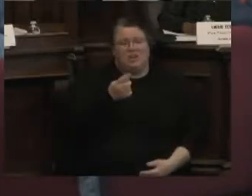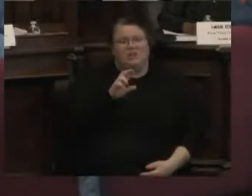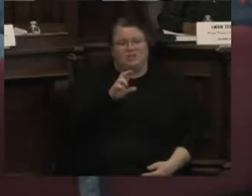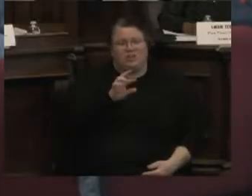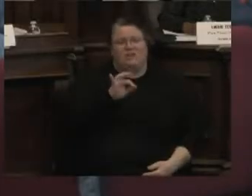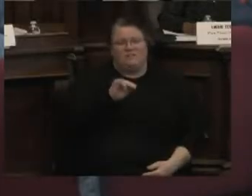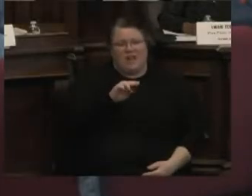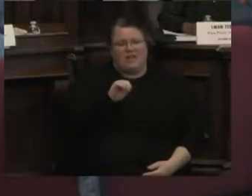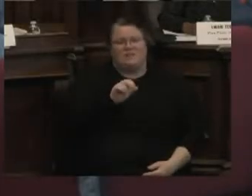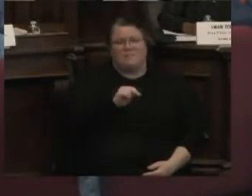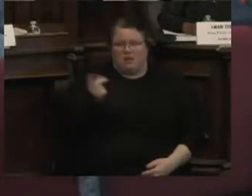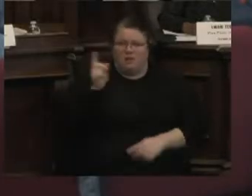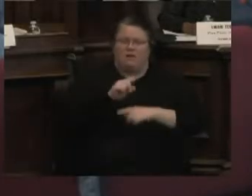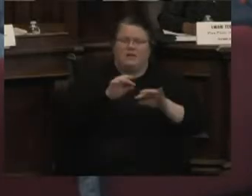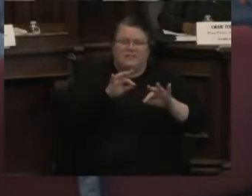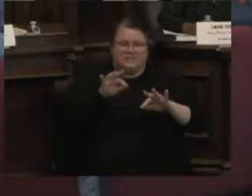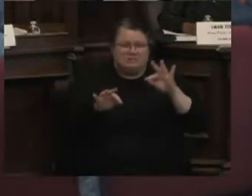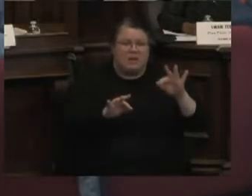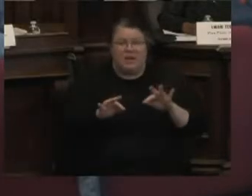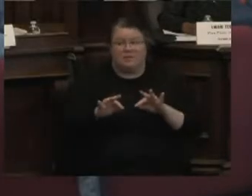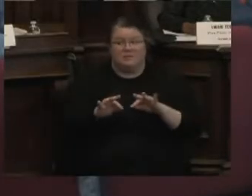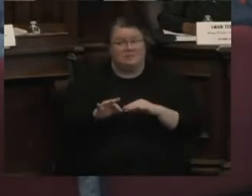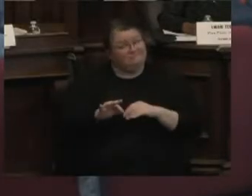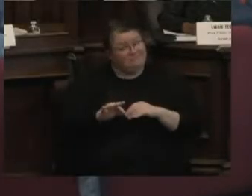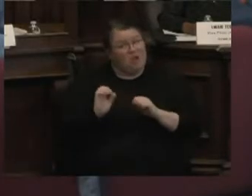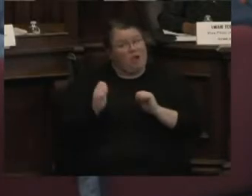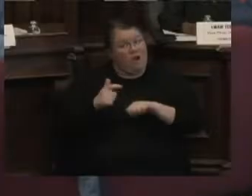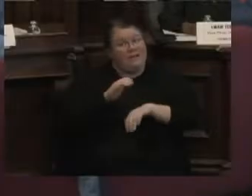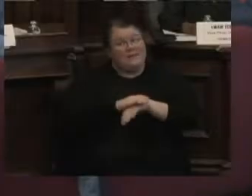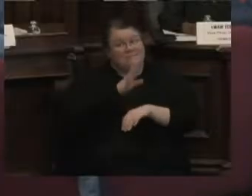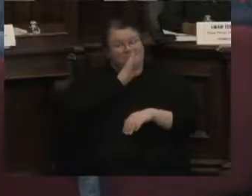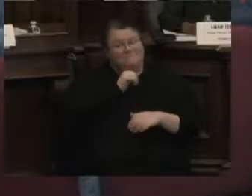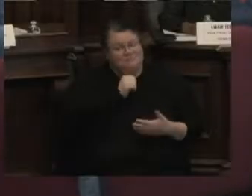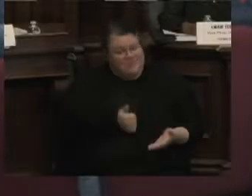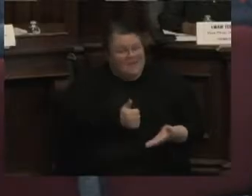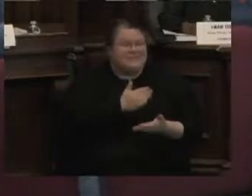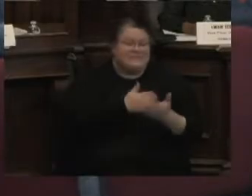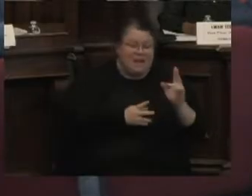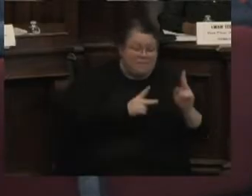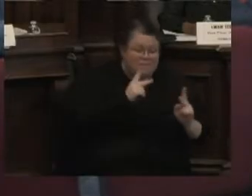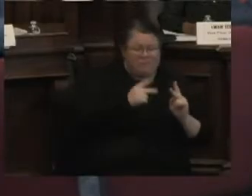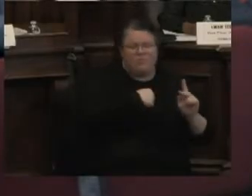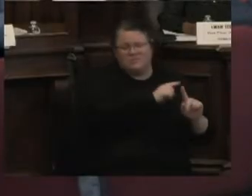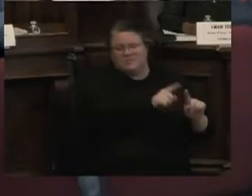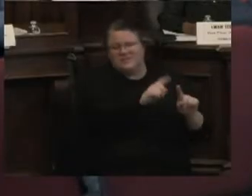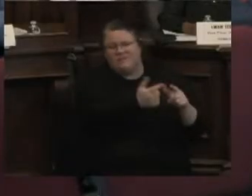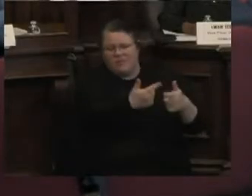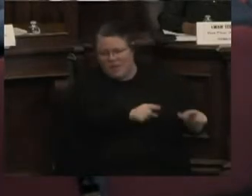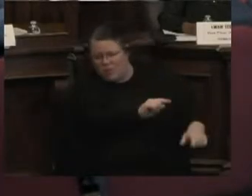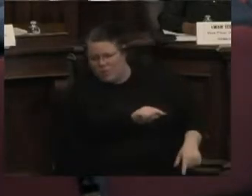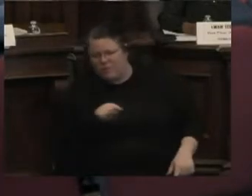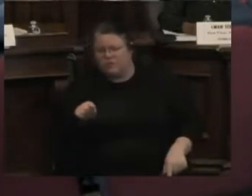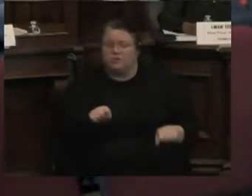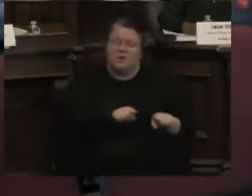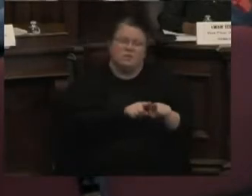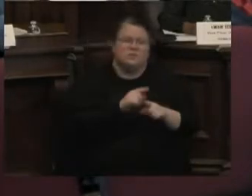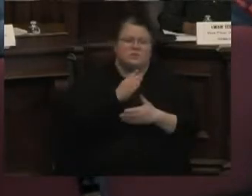not everyone can read. And the presentation from Doctor Feinman also reiterated, not